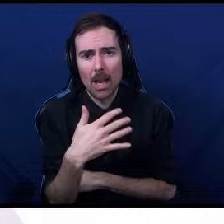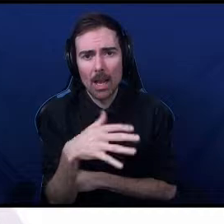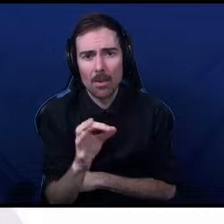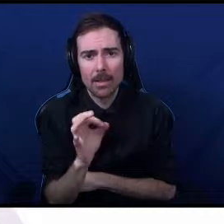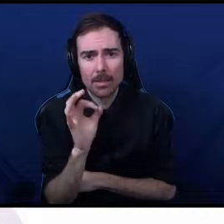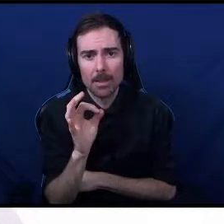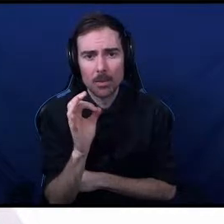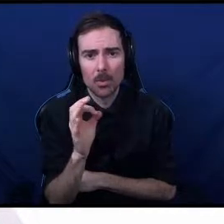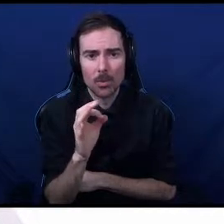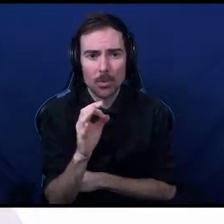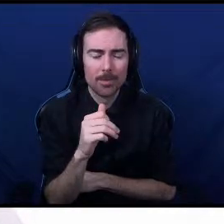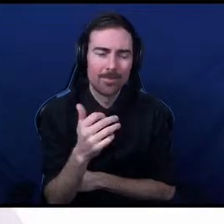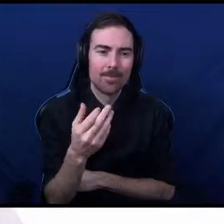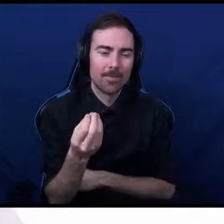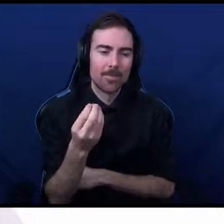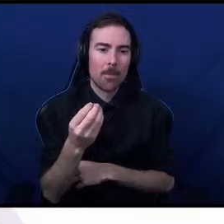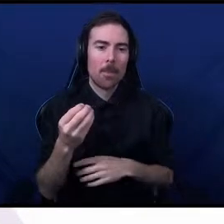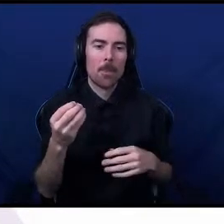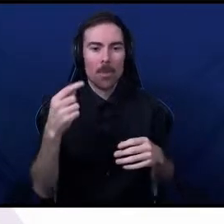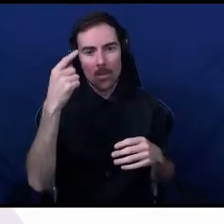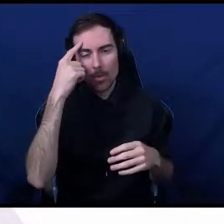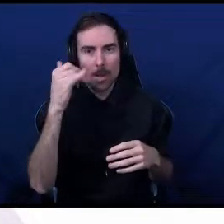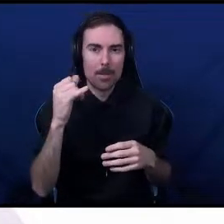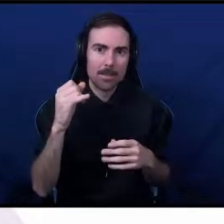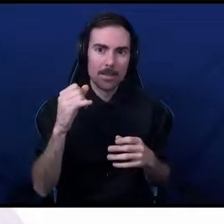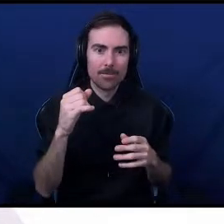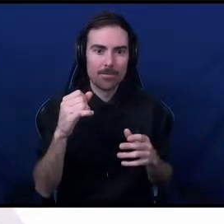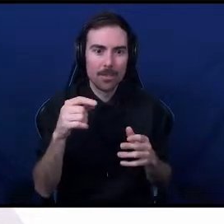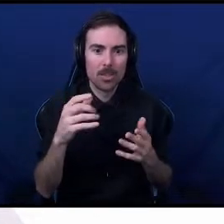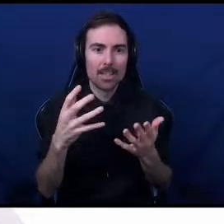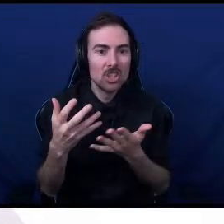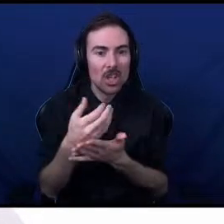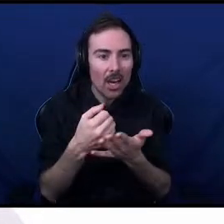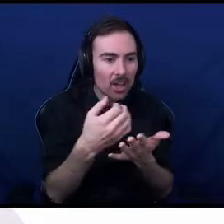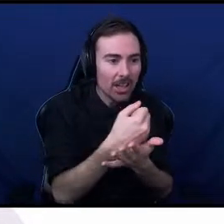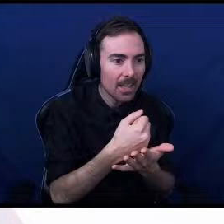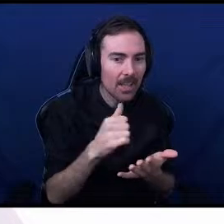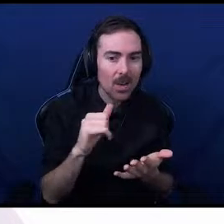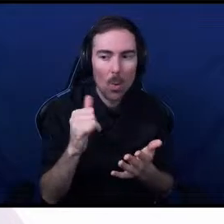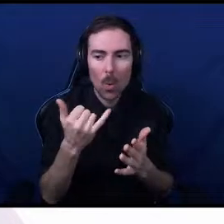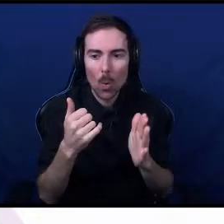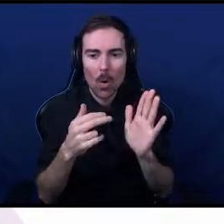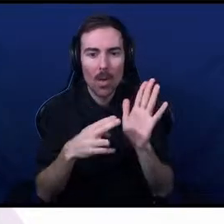It's kind of thought of as kind of charity and not for profit, and a space of sympathy, which I think is actually